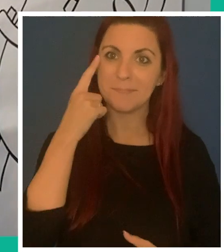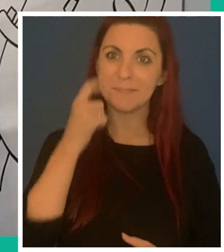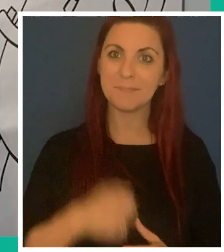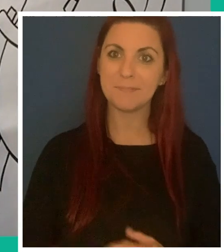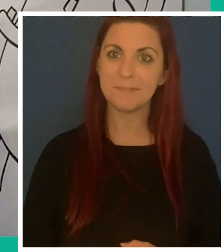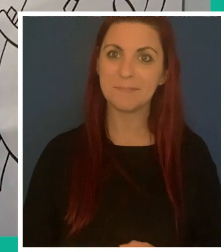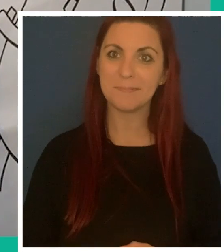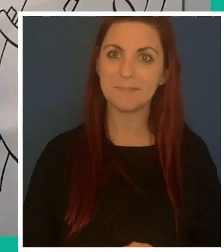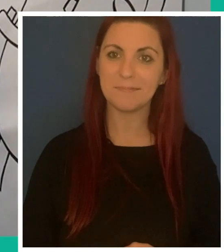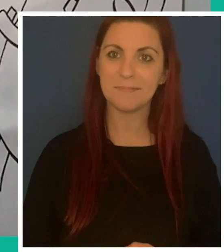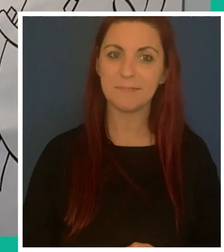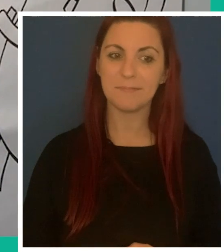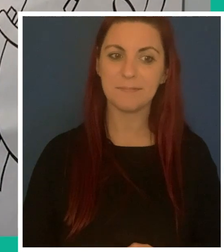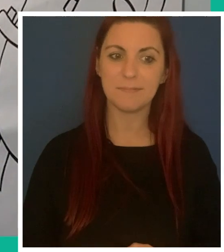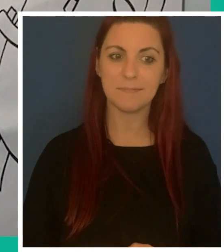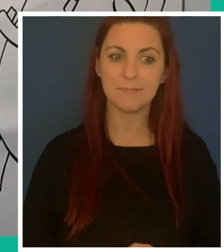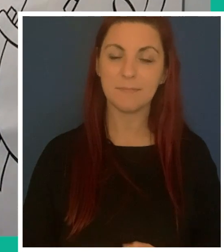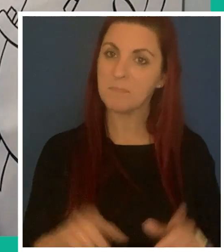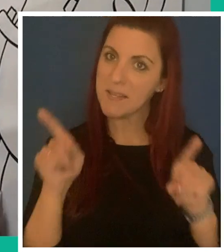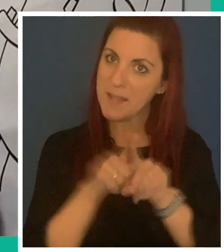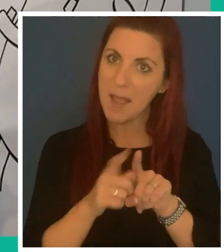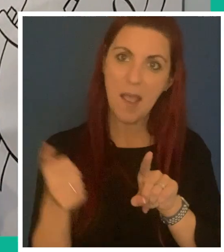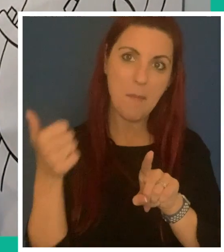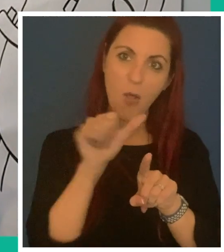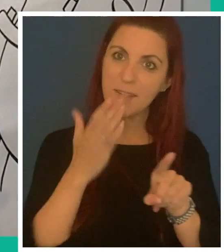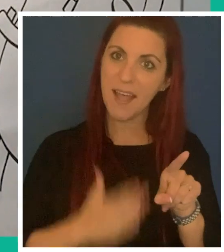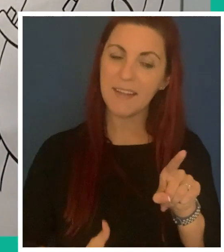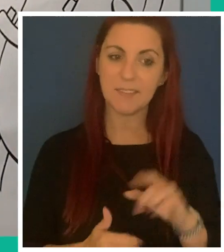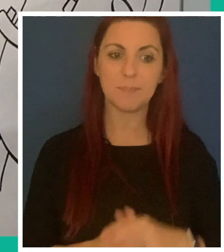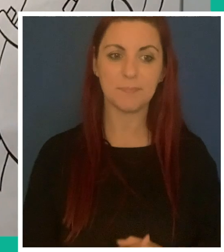Okay and then on the other side we'll do the same thing, straight across the top,